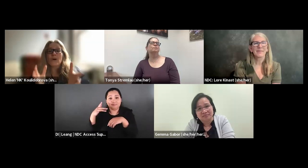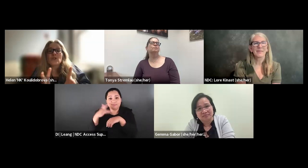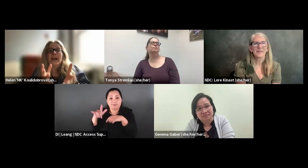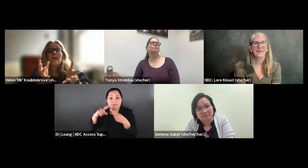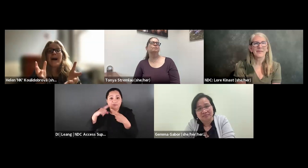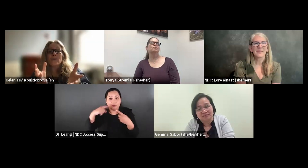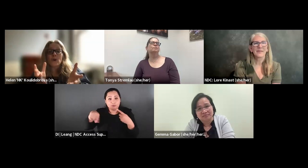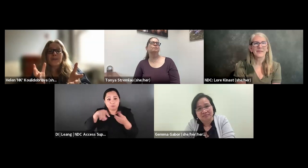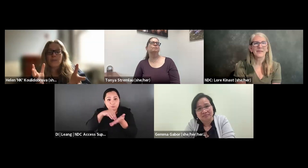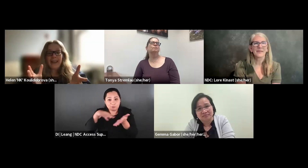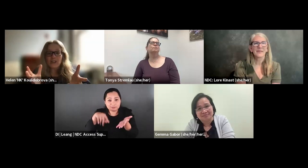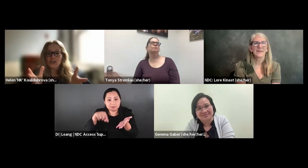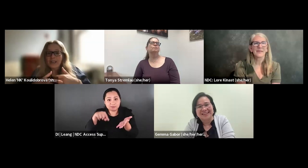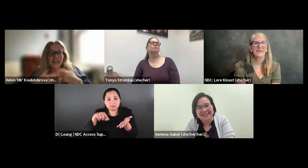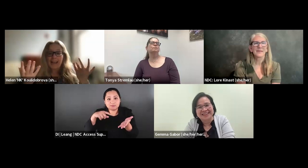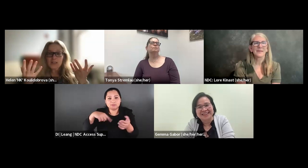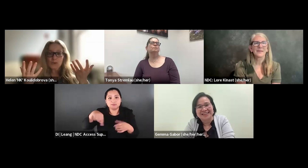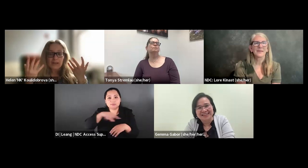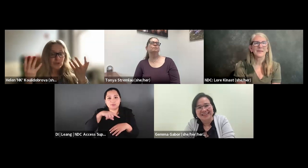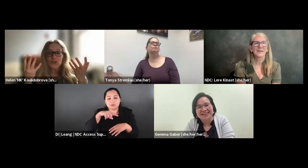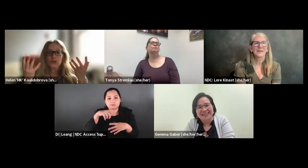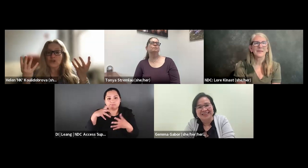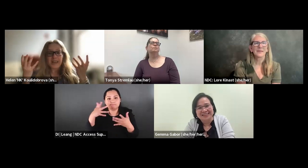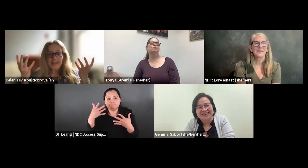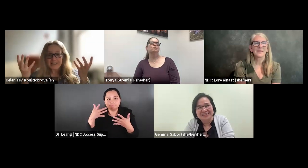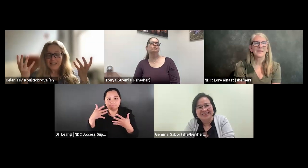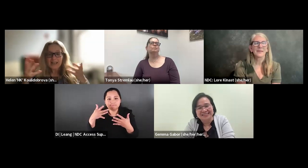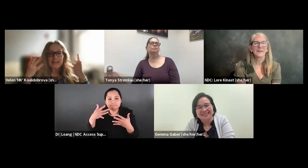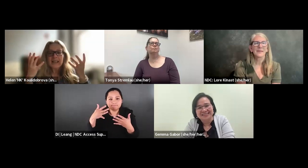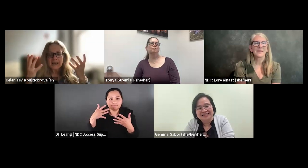want to come out on the page. That is what research says.